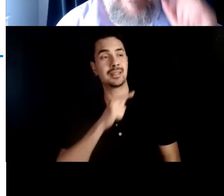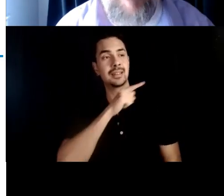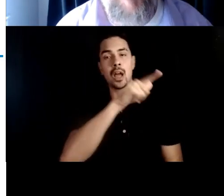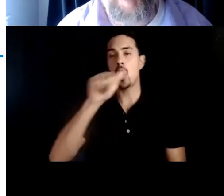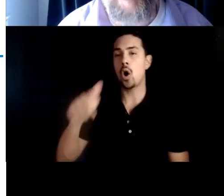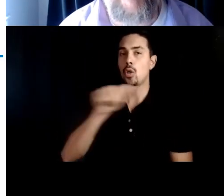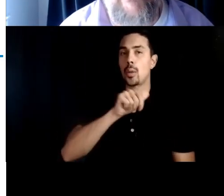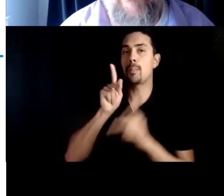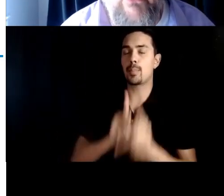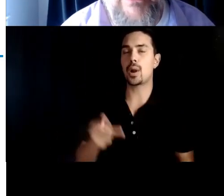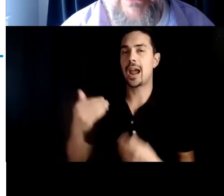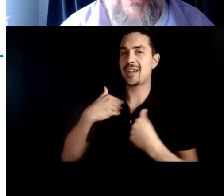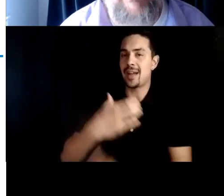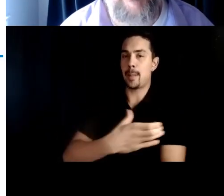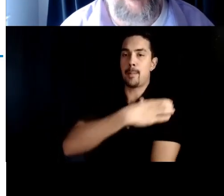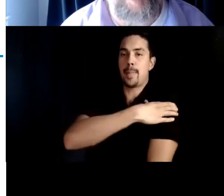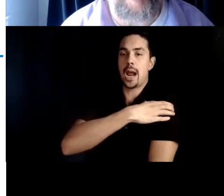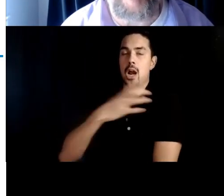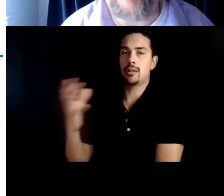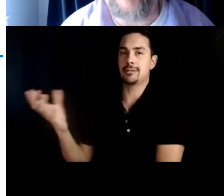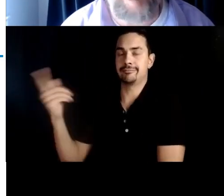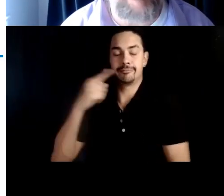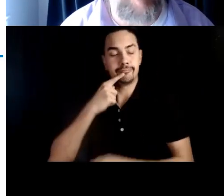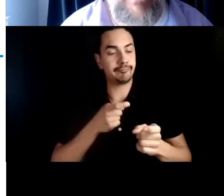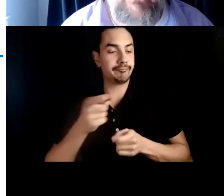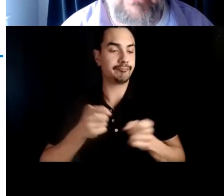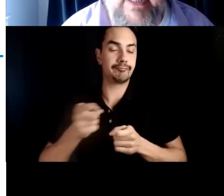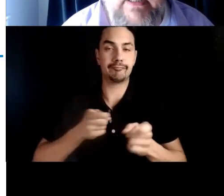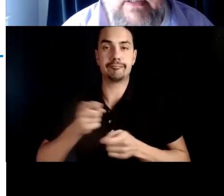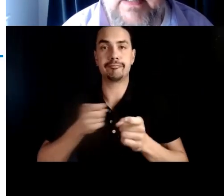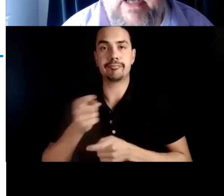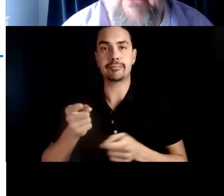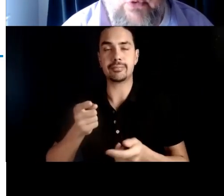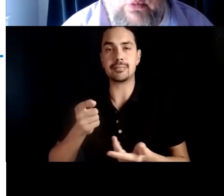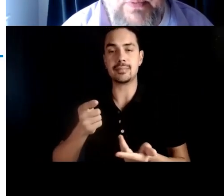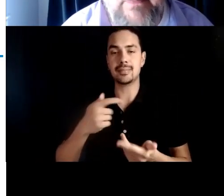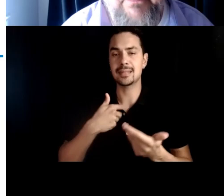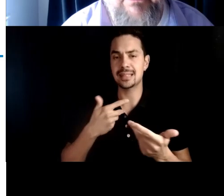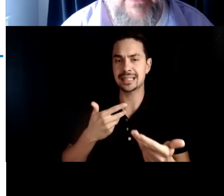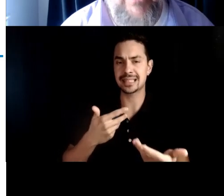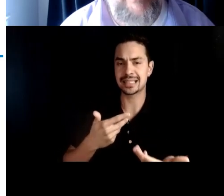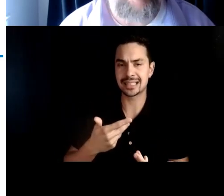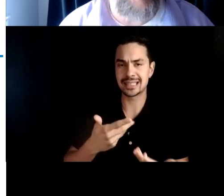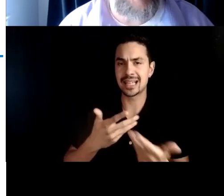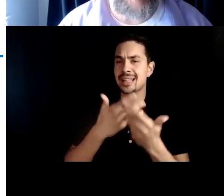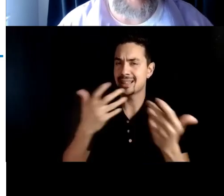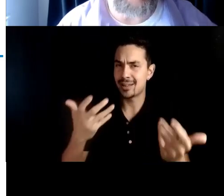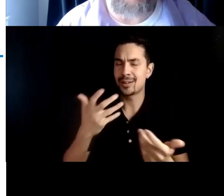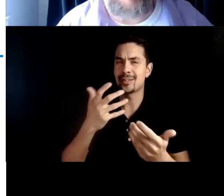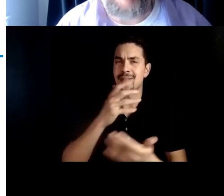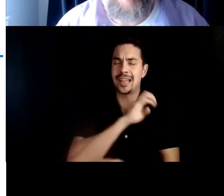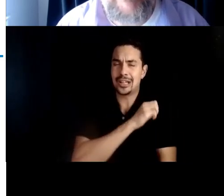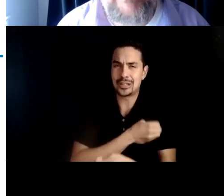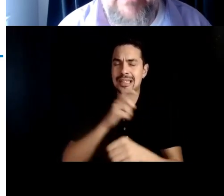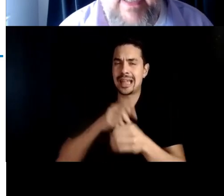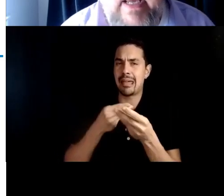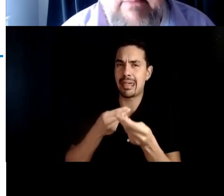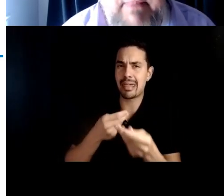many people couldn't even afford to jump through this really power-laden set of hoops. For decades, and even today,